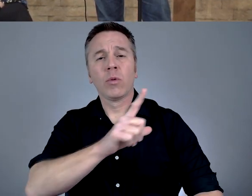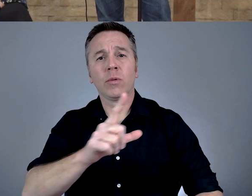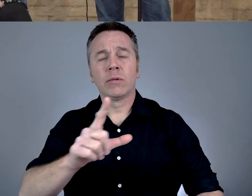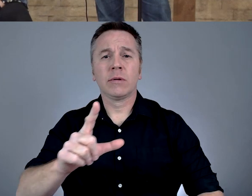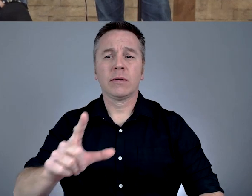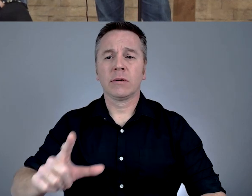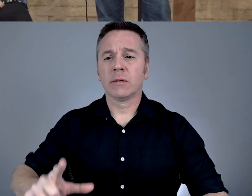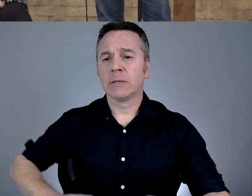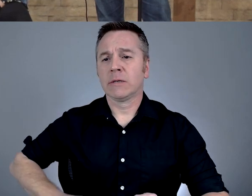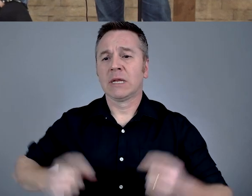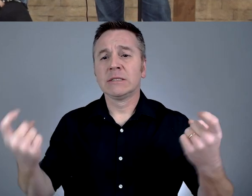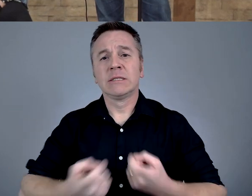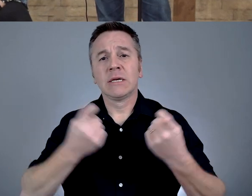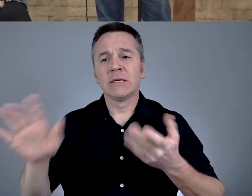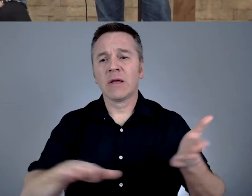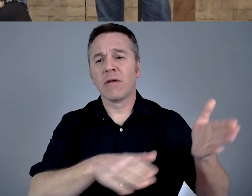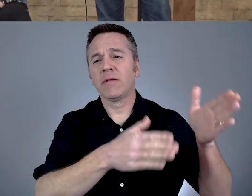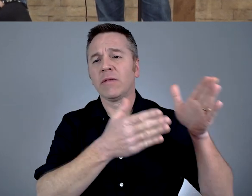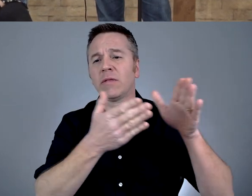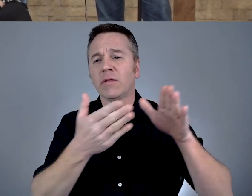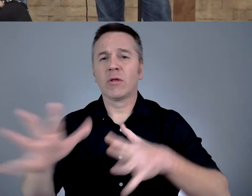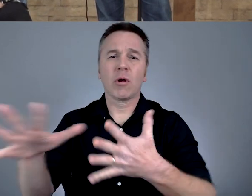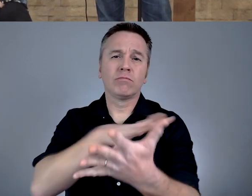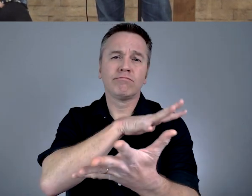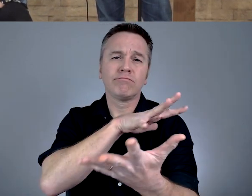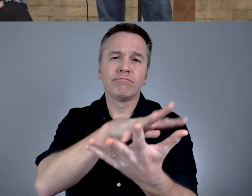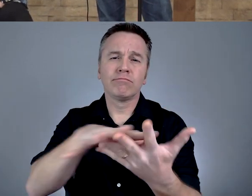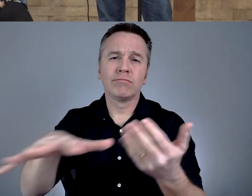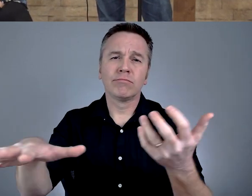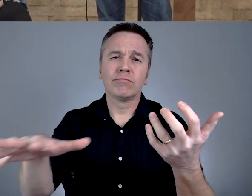Then sin and death will be destroyed,